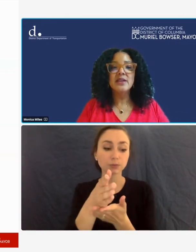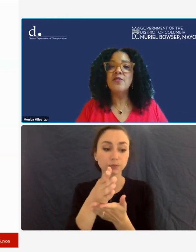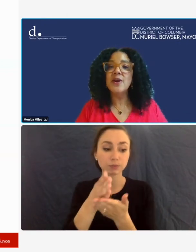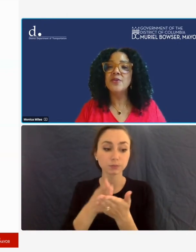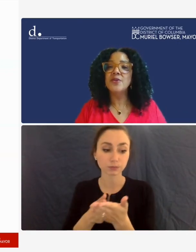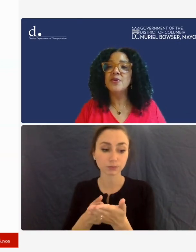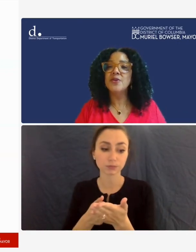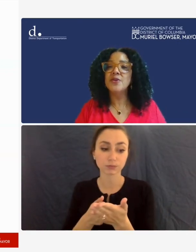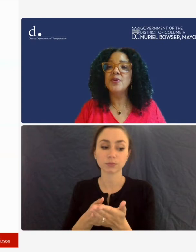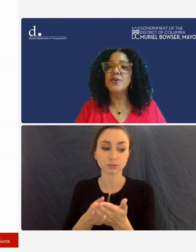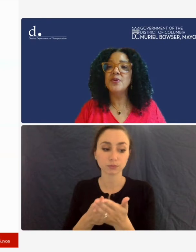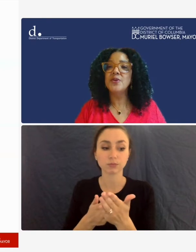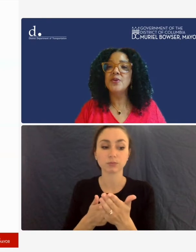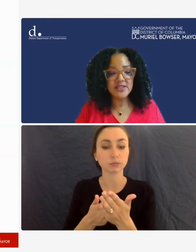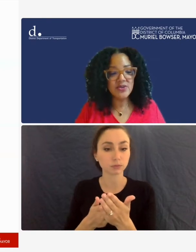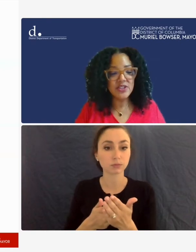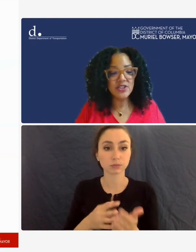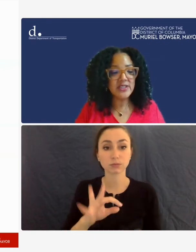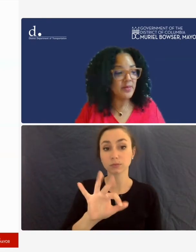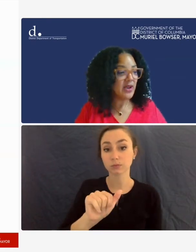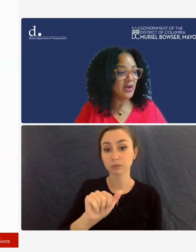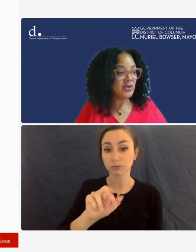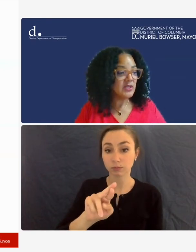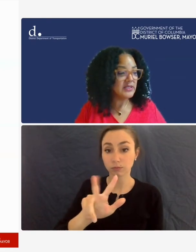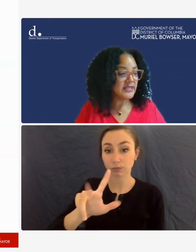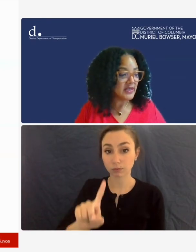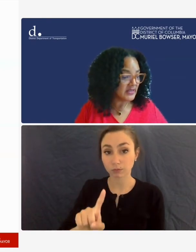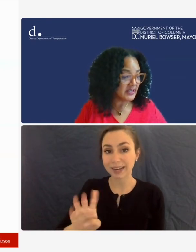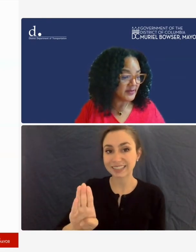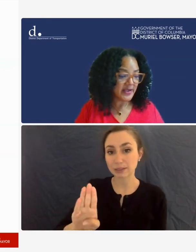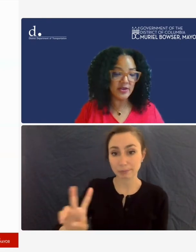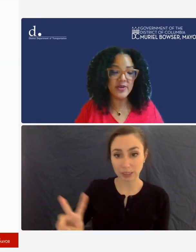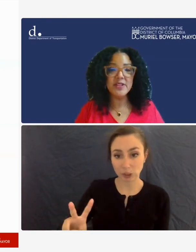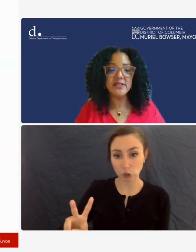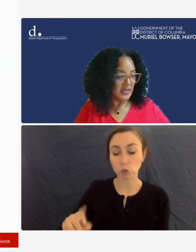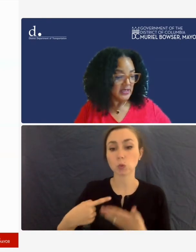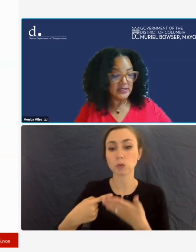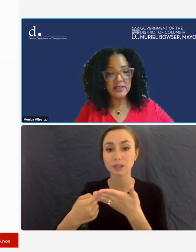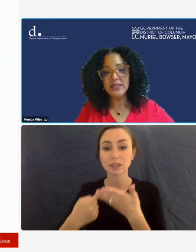far 31 and it's actually b2 that talks about sales and lease back agreements so this is something